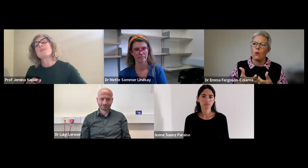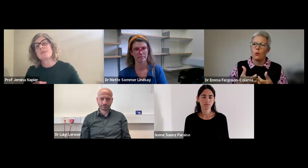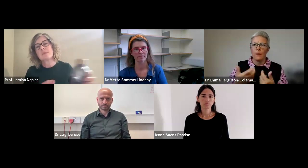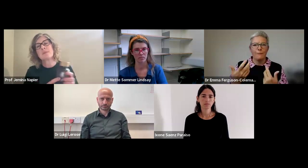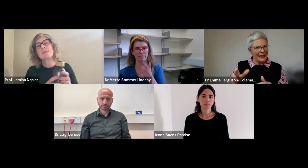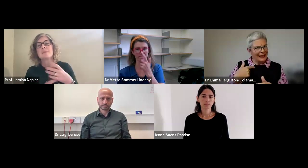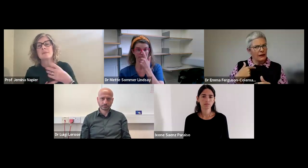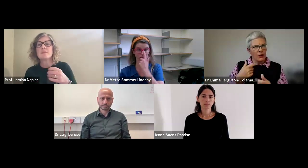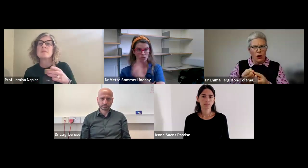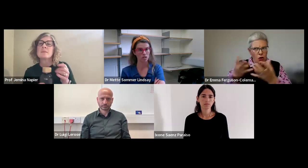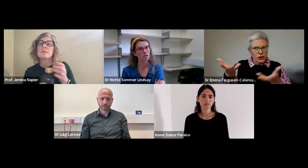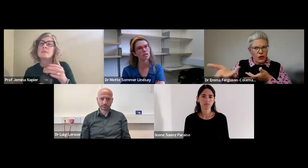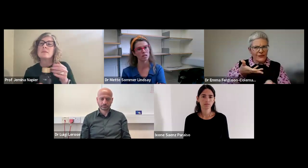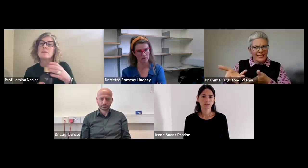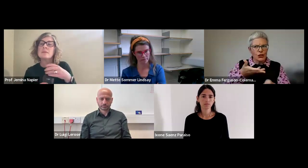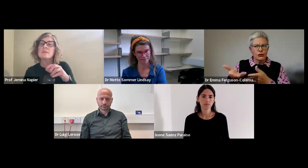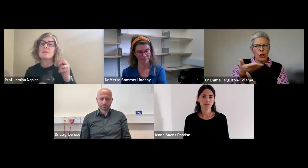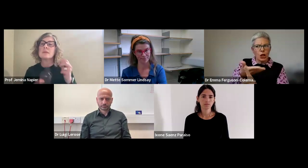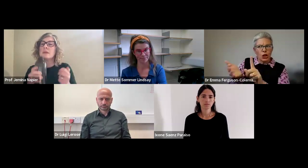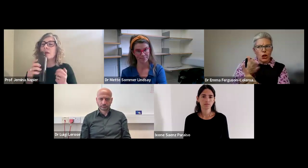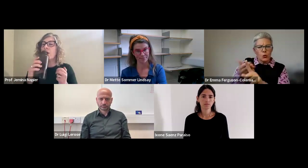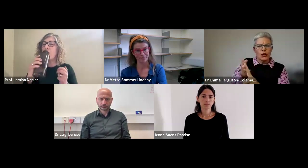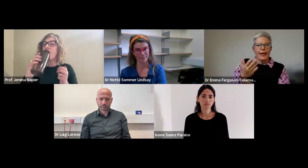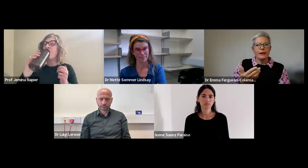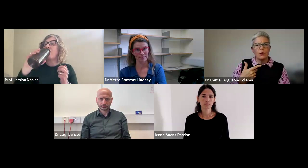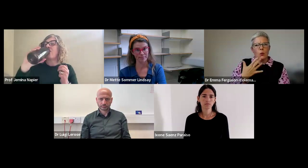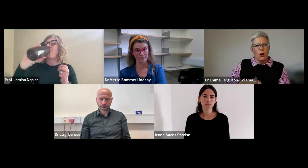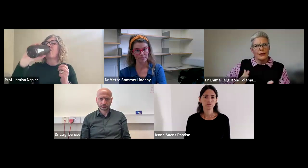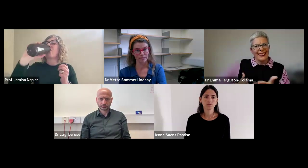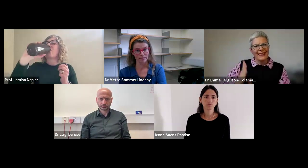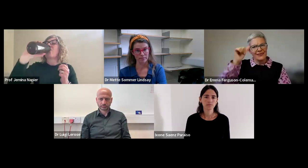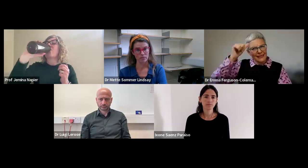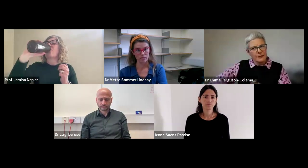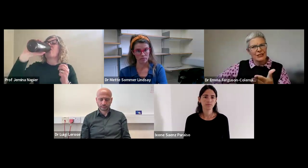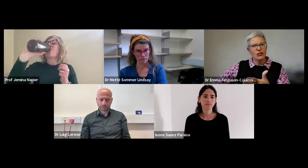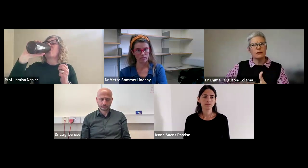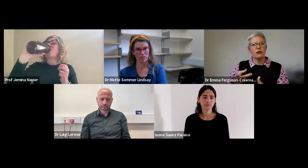and include them within a PhD program and there were lots of conversations,